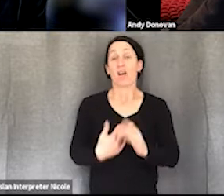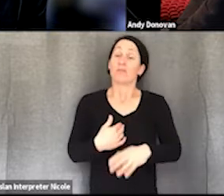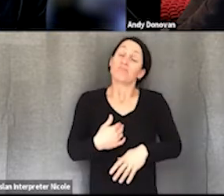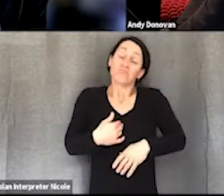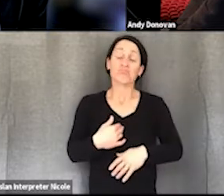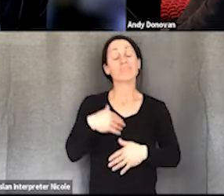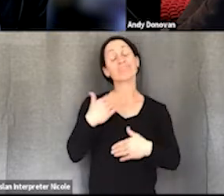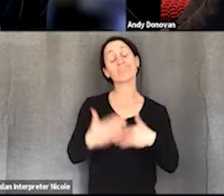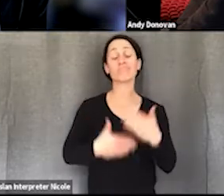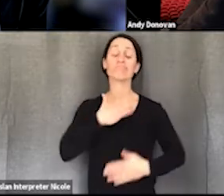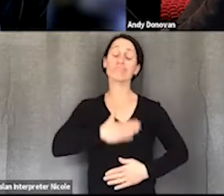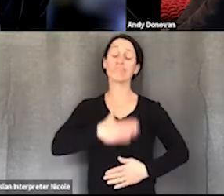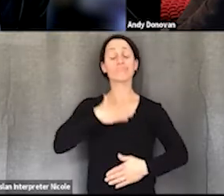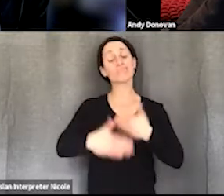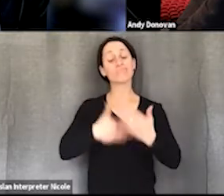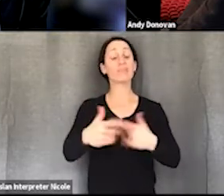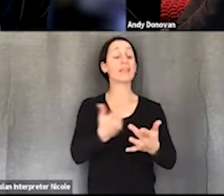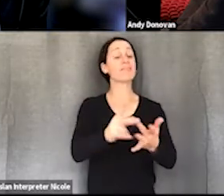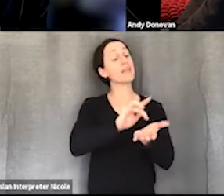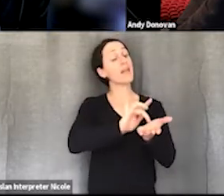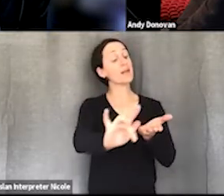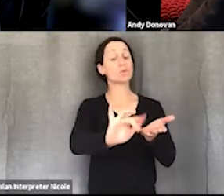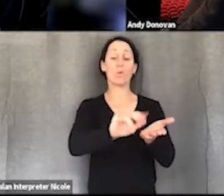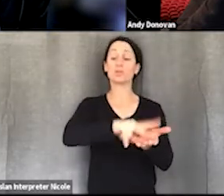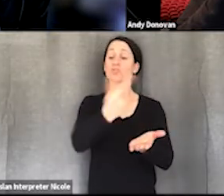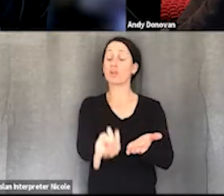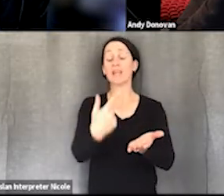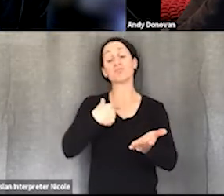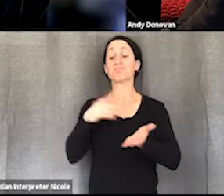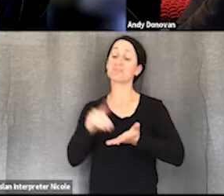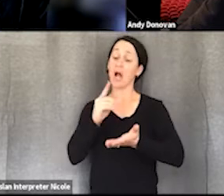If something is cancelled or are scheduled I just adjust it in my diry. I feel for the